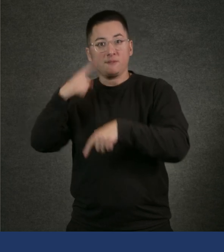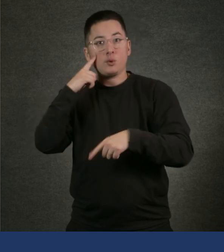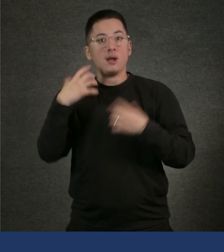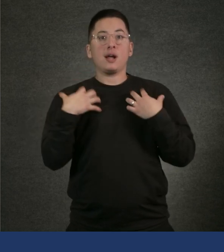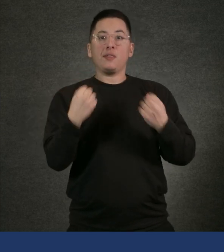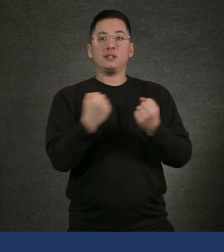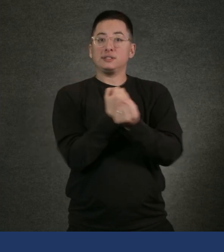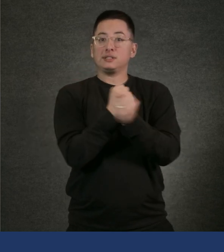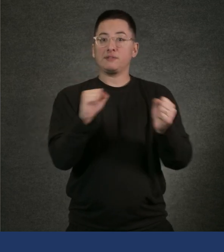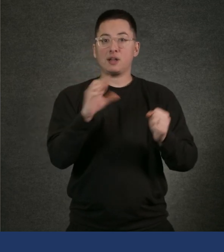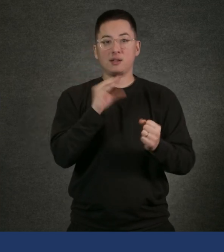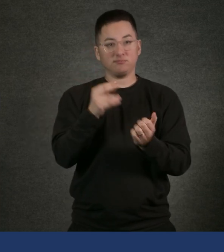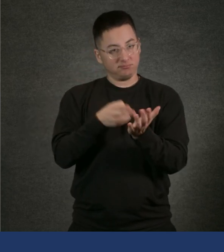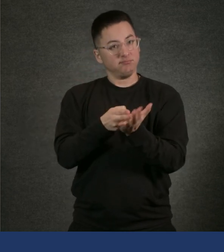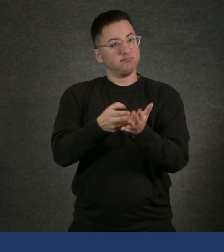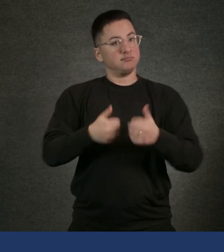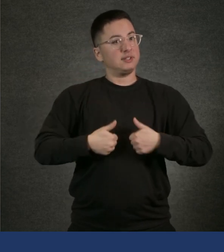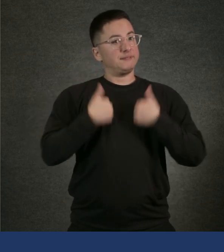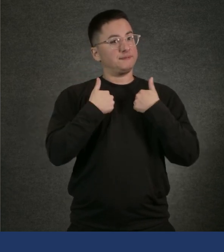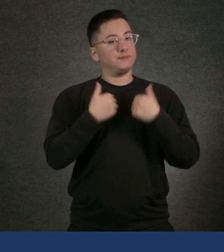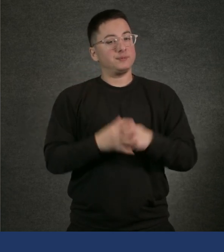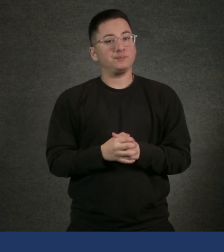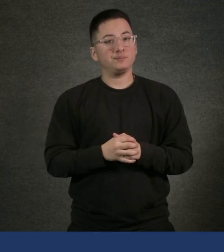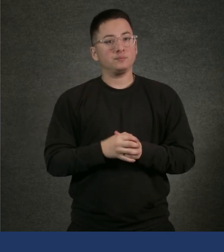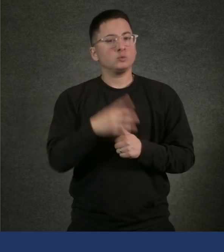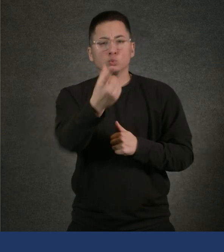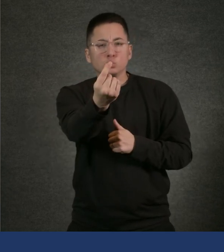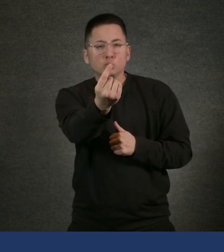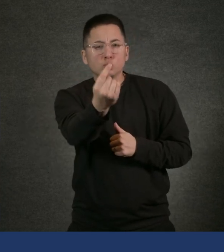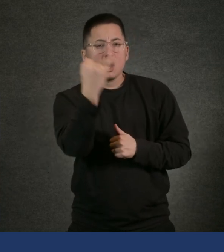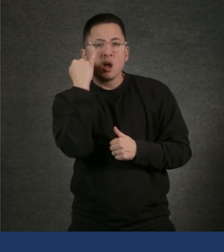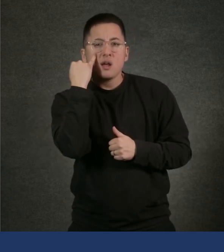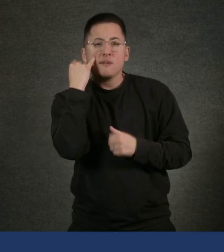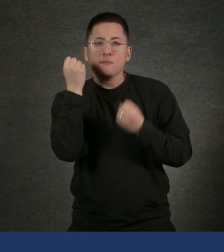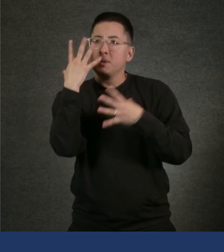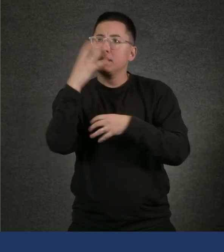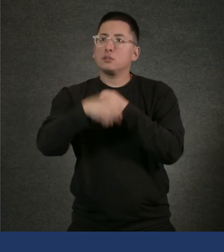depend on for a healthy, safe, and dignified life.